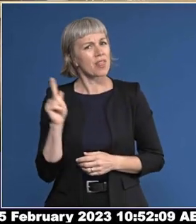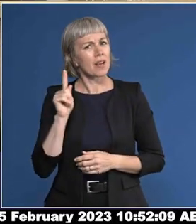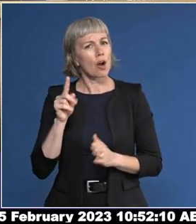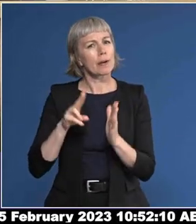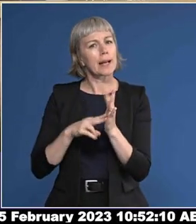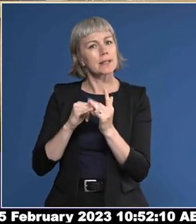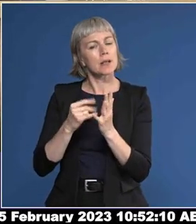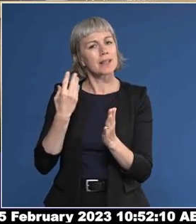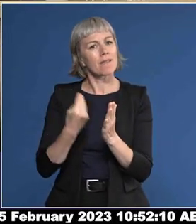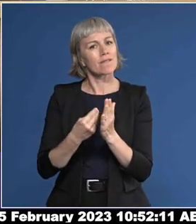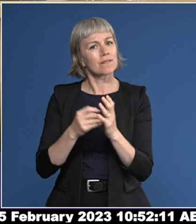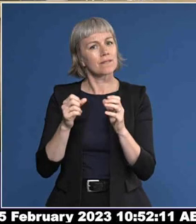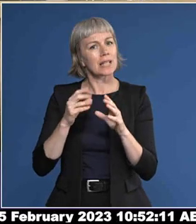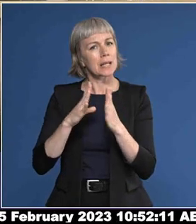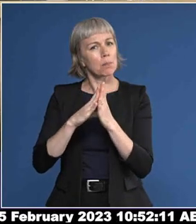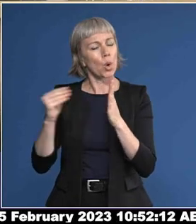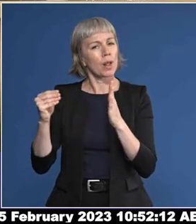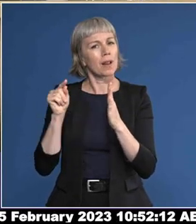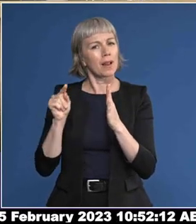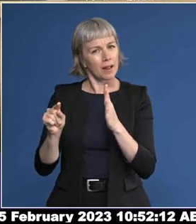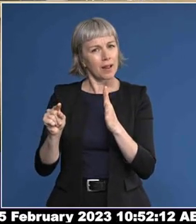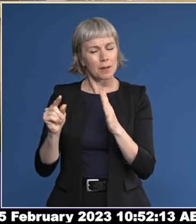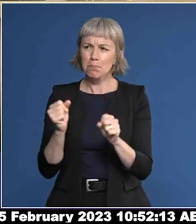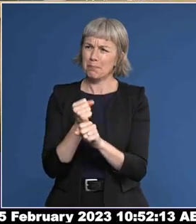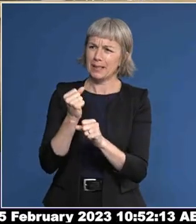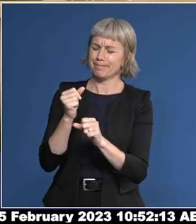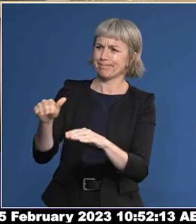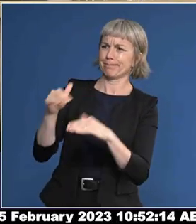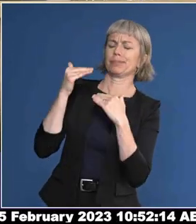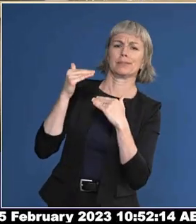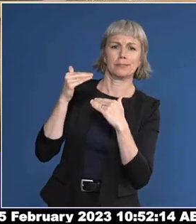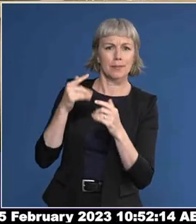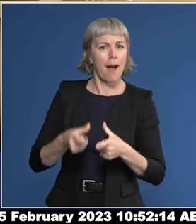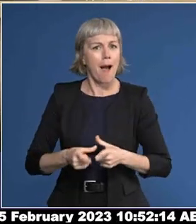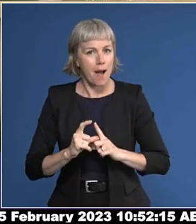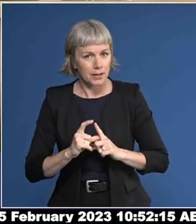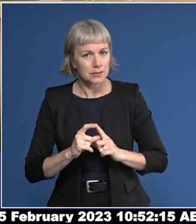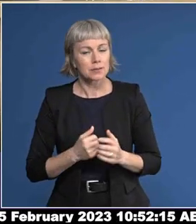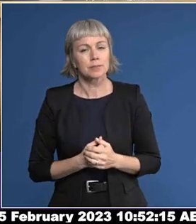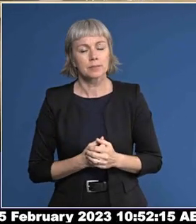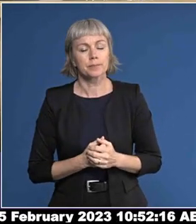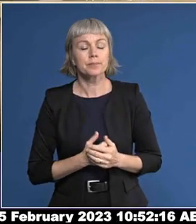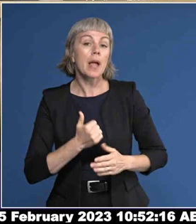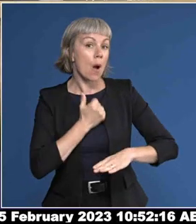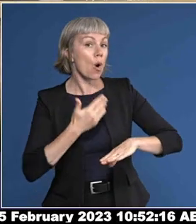to be flexible about how they do training. Training is incorporated into the broader operational costs in the funding model, which